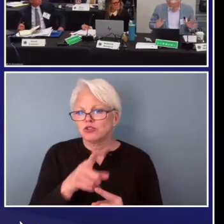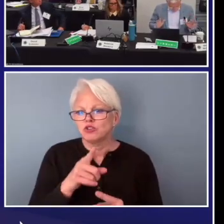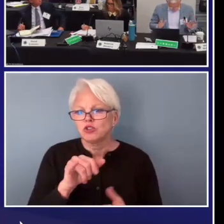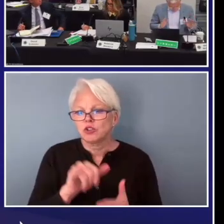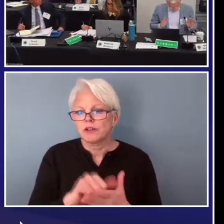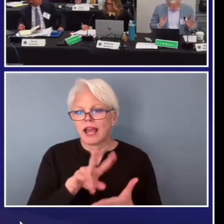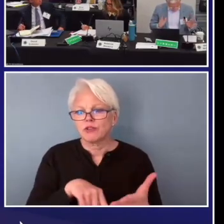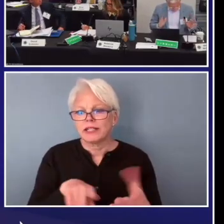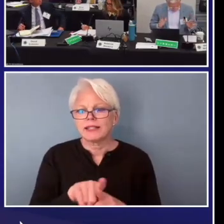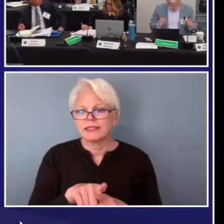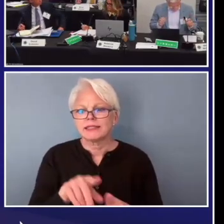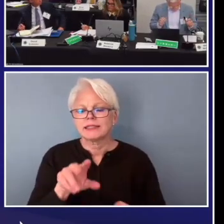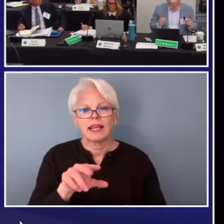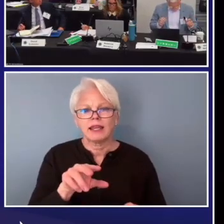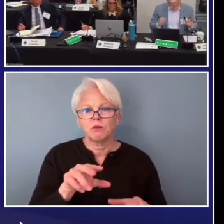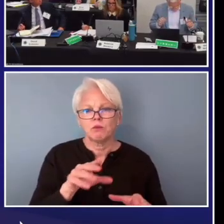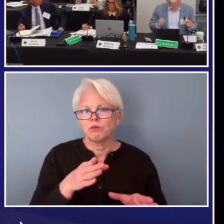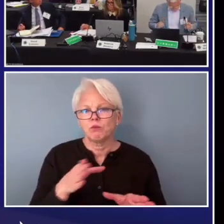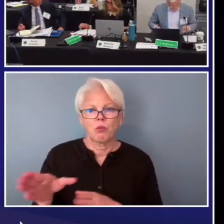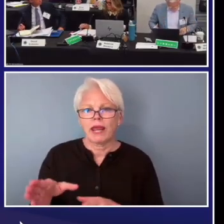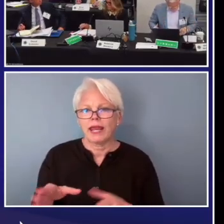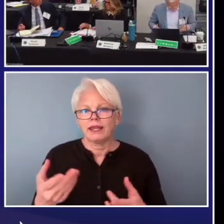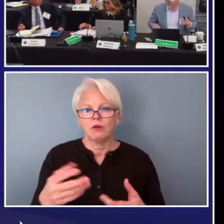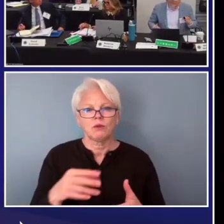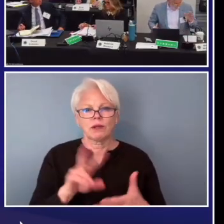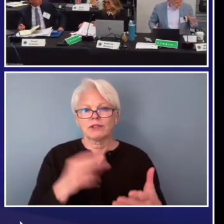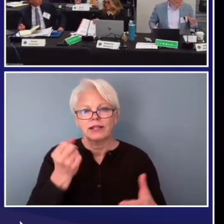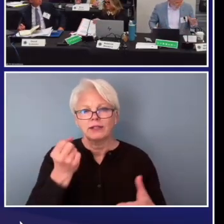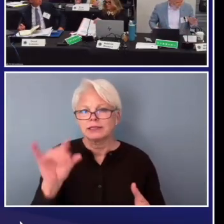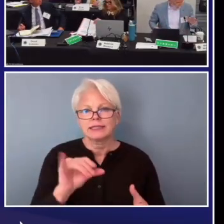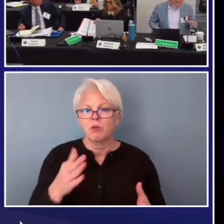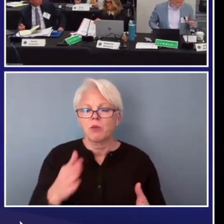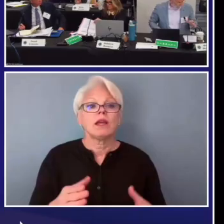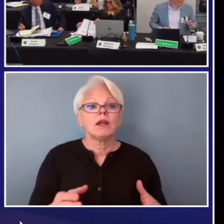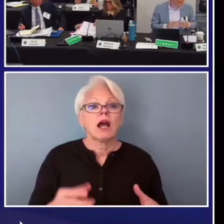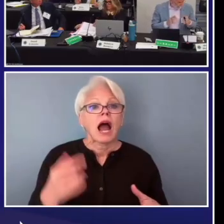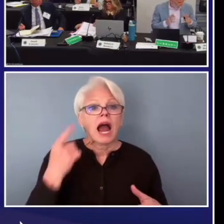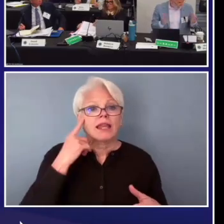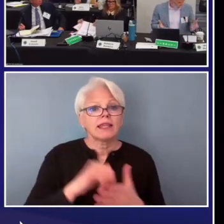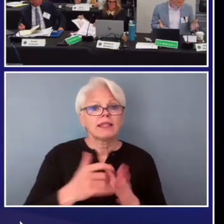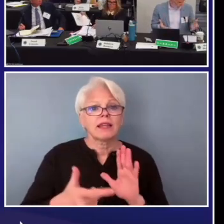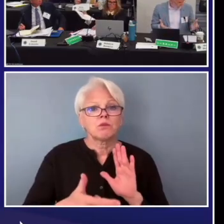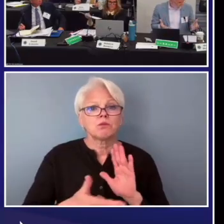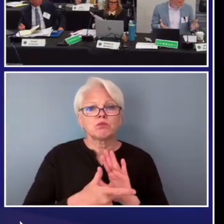Um, I think, um, the prohibition now is not as wide, maybe, as,